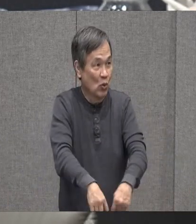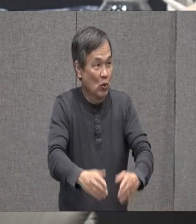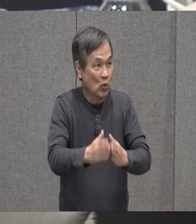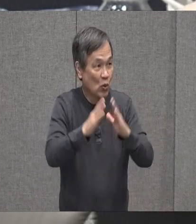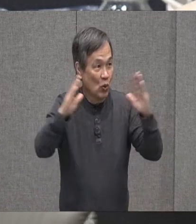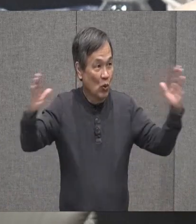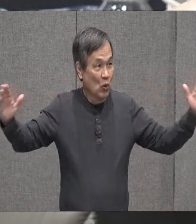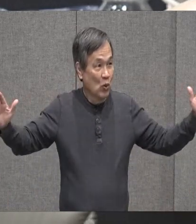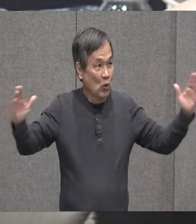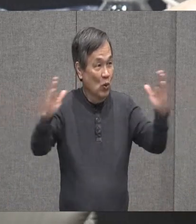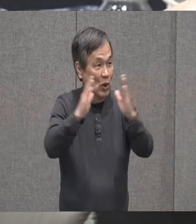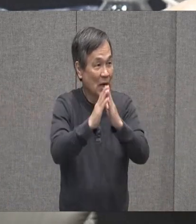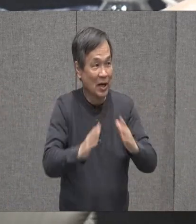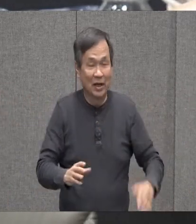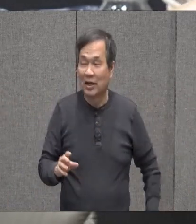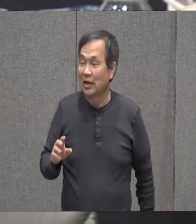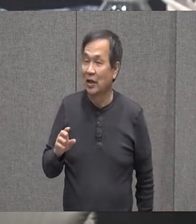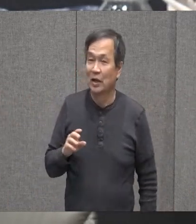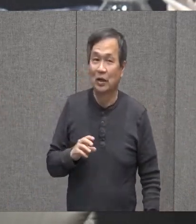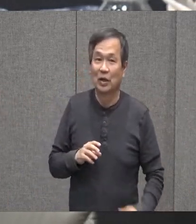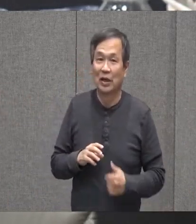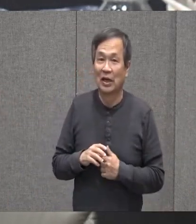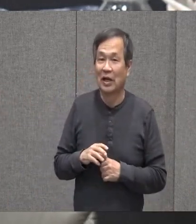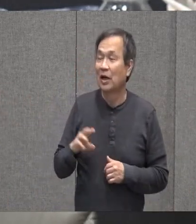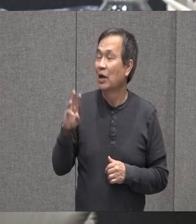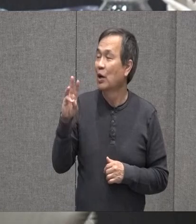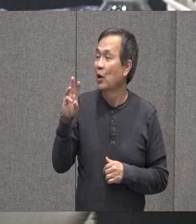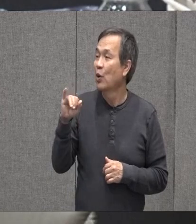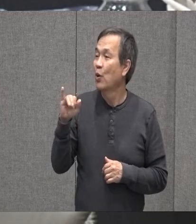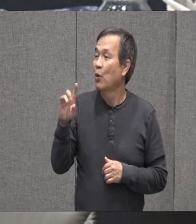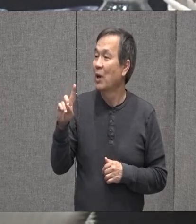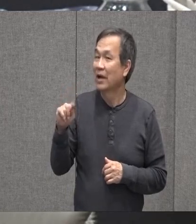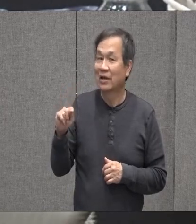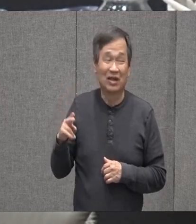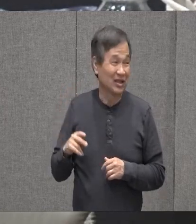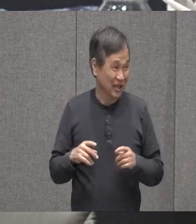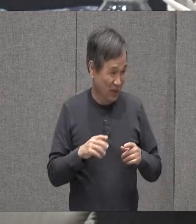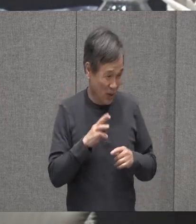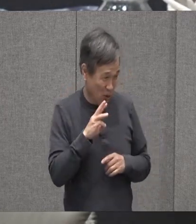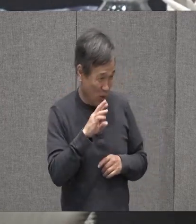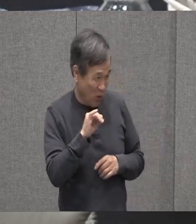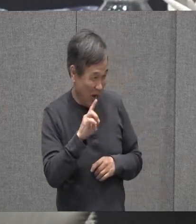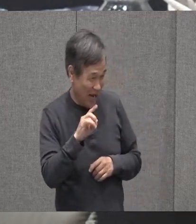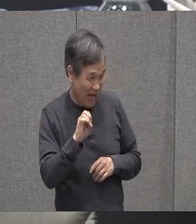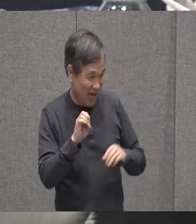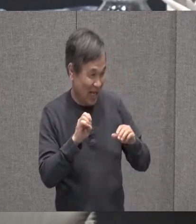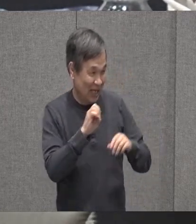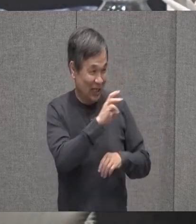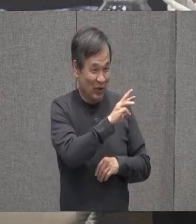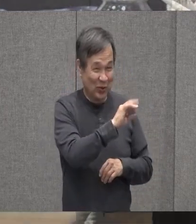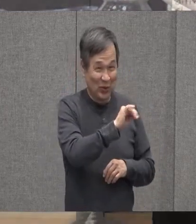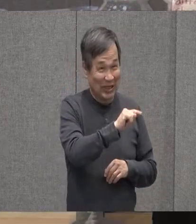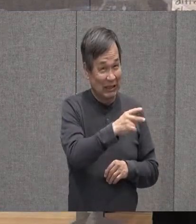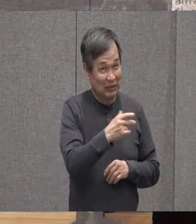Oh, I don't know if you're gonna give me that word. I think it's width. But can you say wide? [Karnas] Do you think I can say wide?